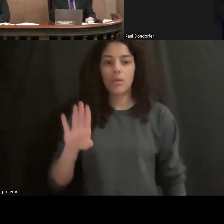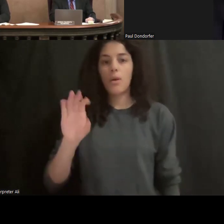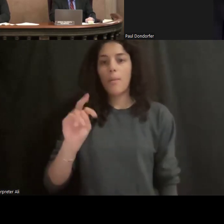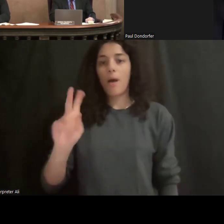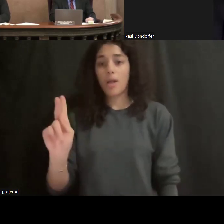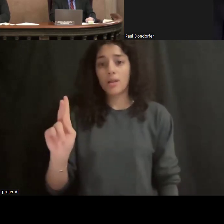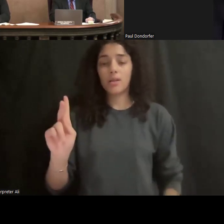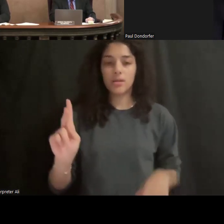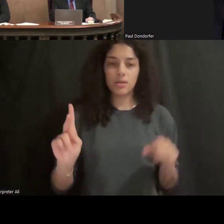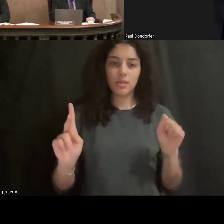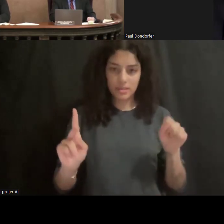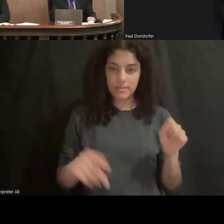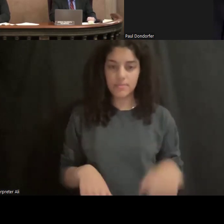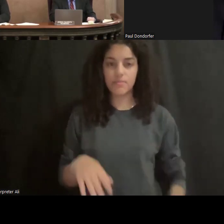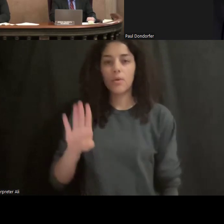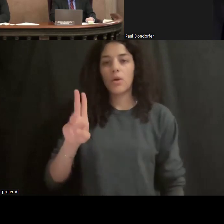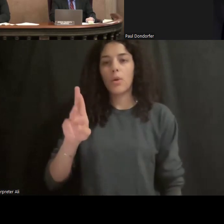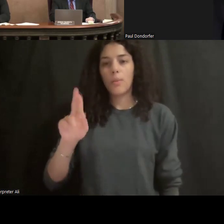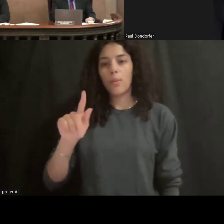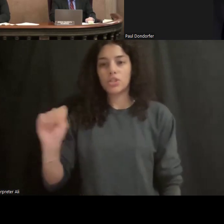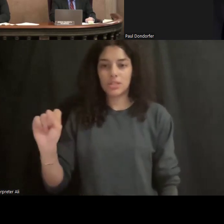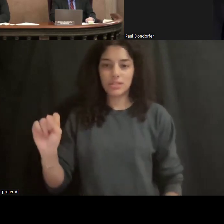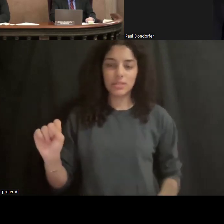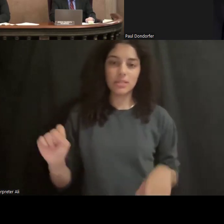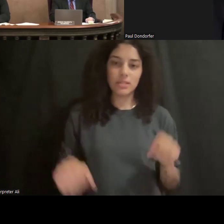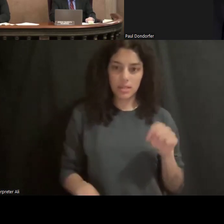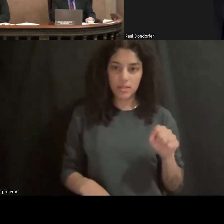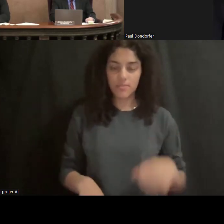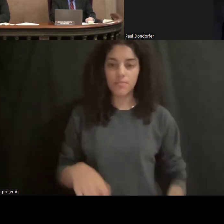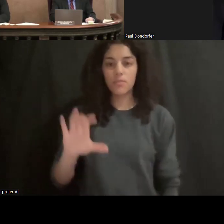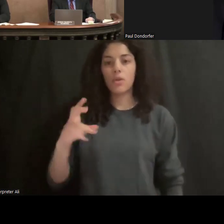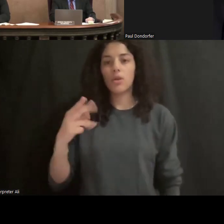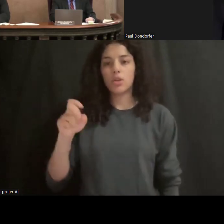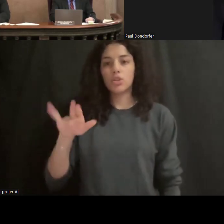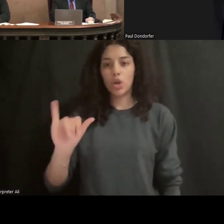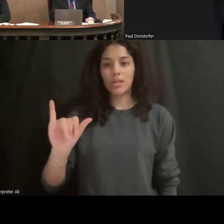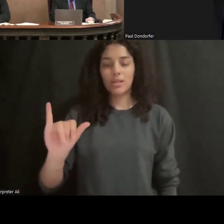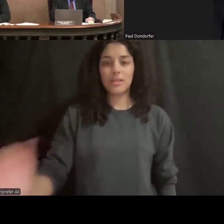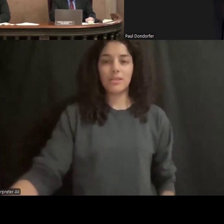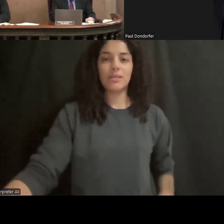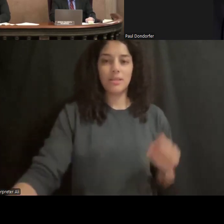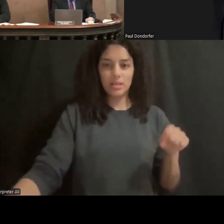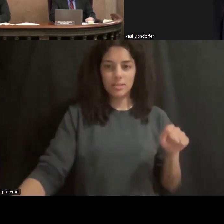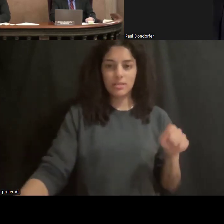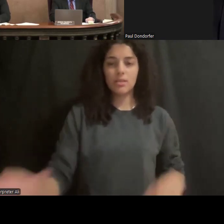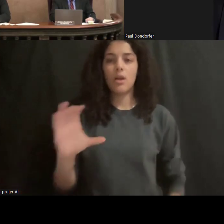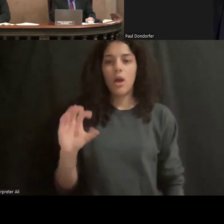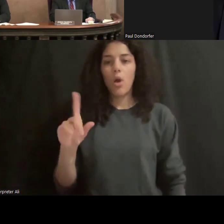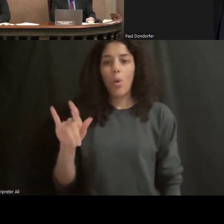Yes Miss Bonick vote yes Mr Burgess Mr Burgess votes yes Mr Chardy Mr Chardy votes yes Mr Colby